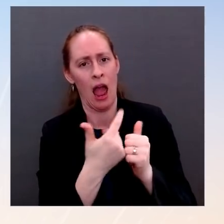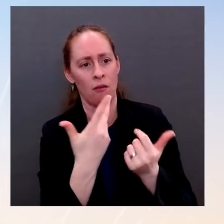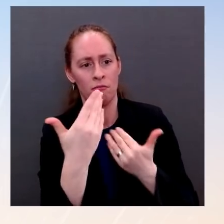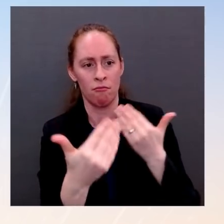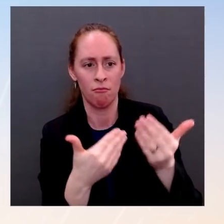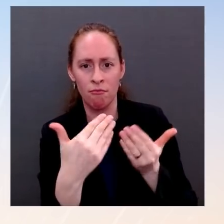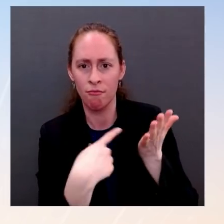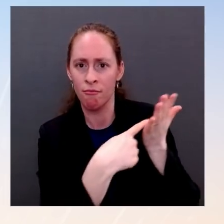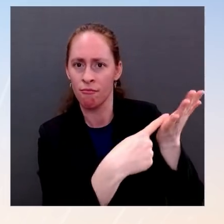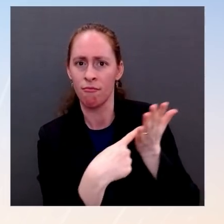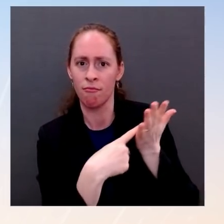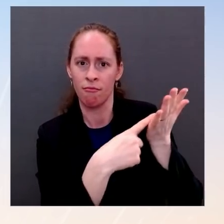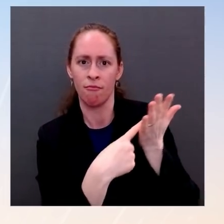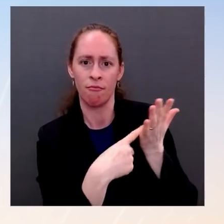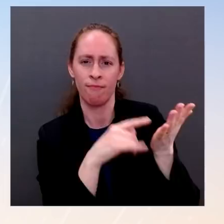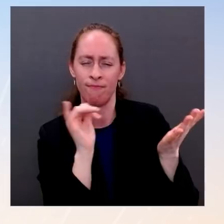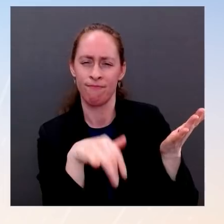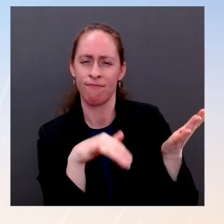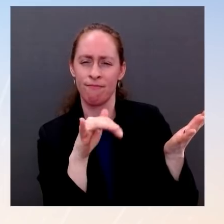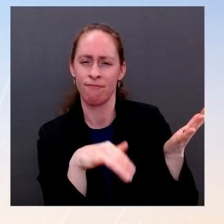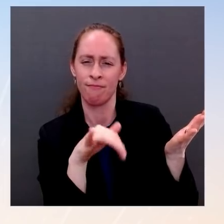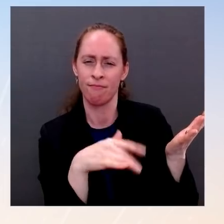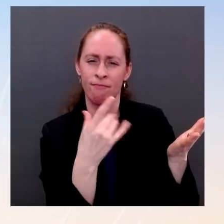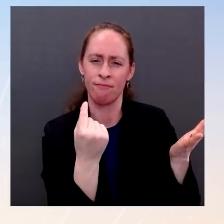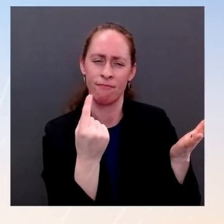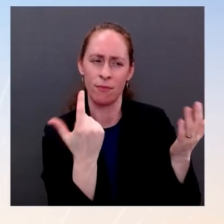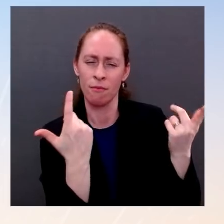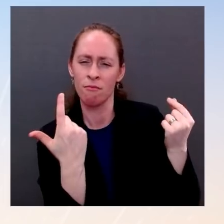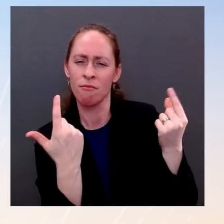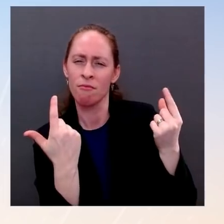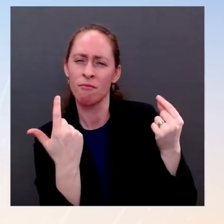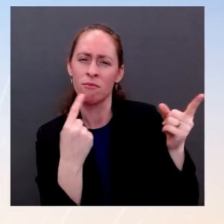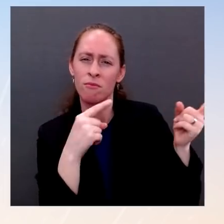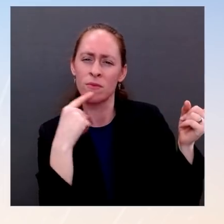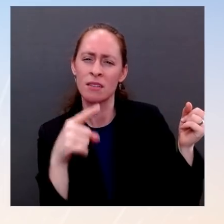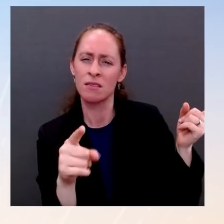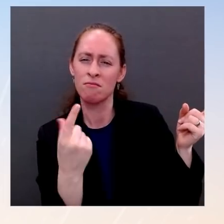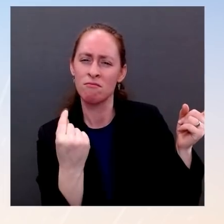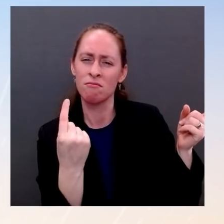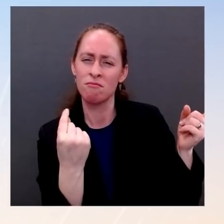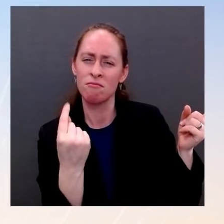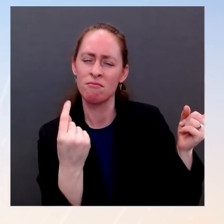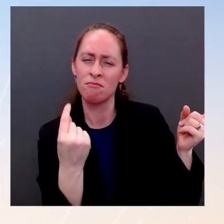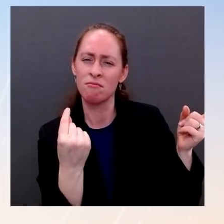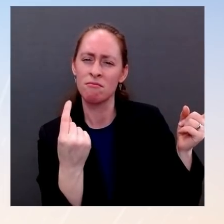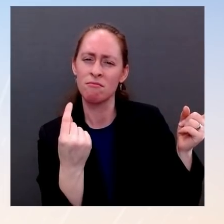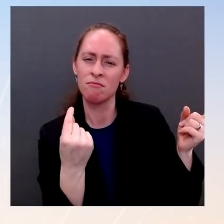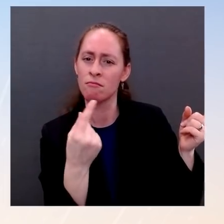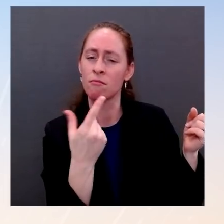Right? And Russia's threats of war if their demands aren't met are inconsistent with diplomacy. So, we are going to leave the door open,